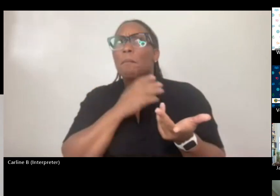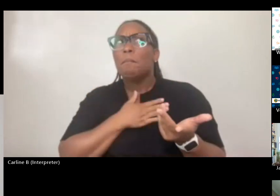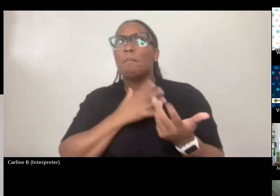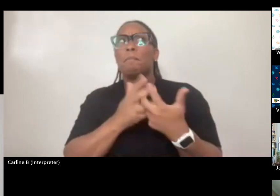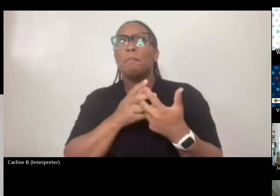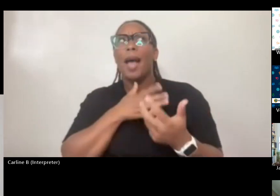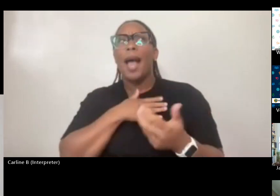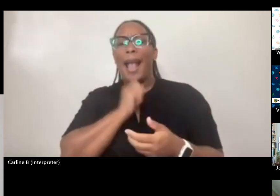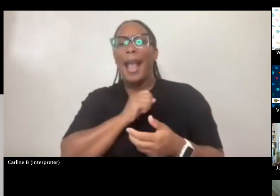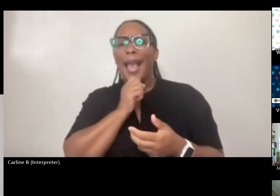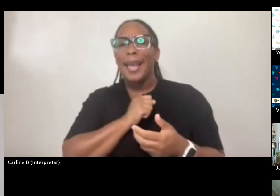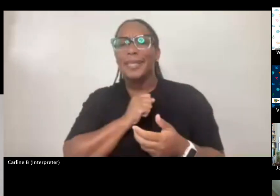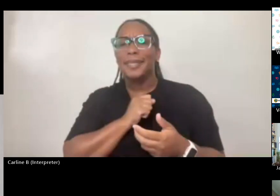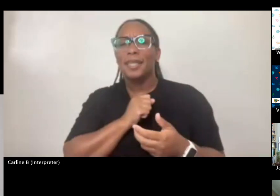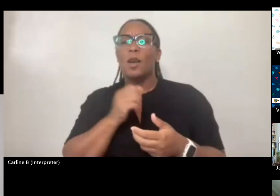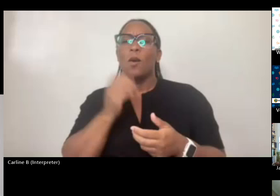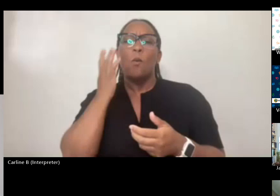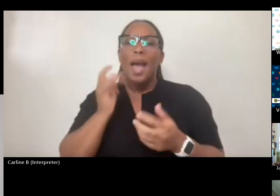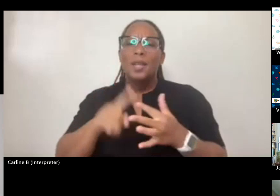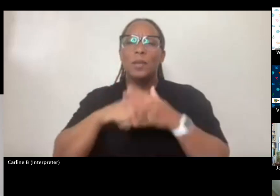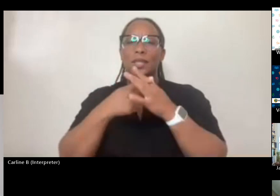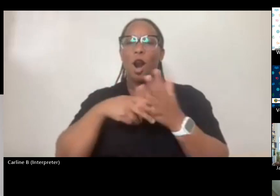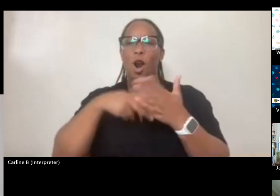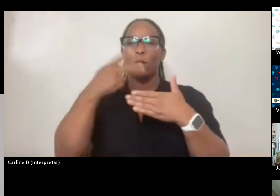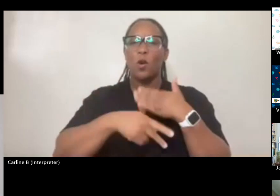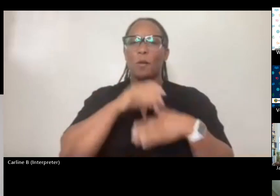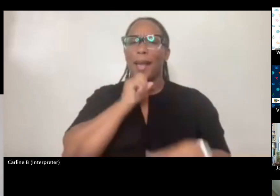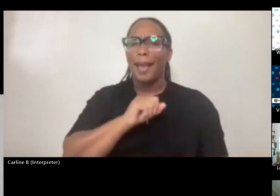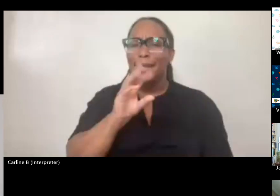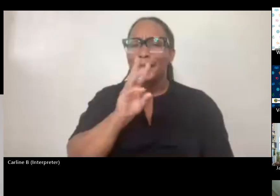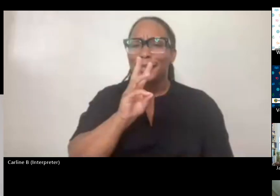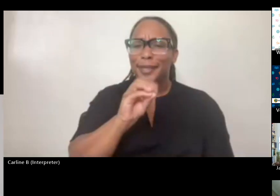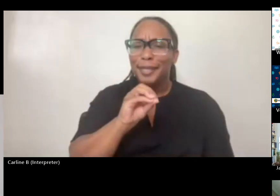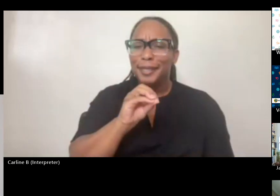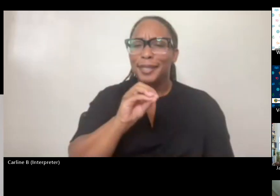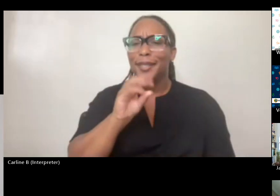why we start programs at the age of 65 or 50. What does it really? Mean.